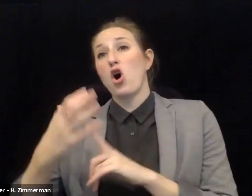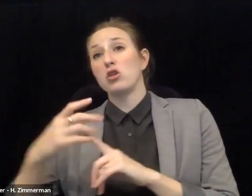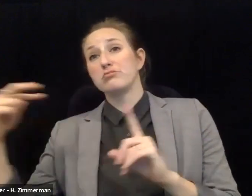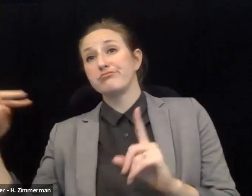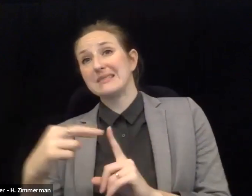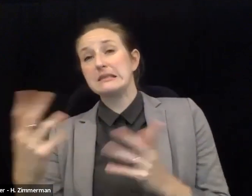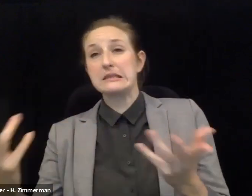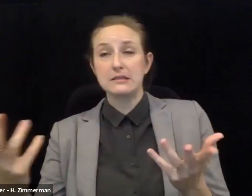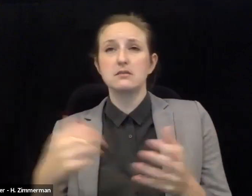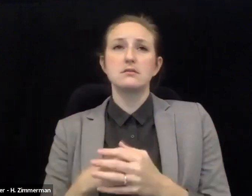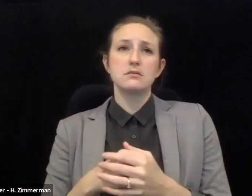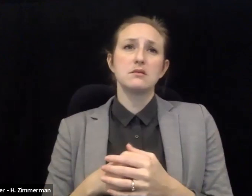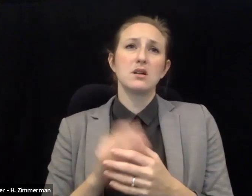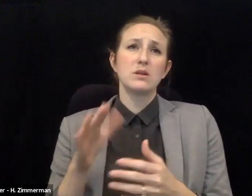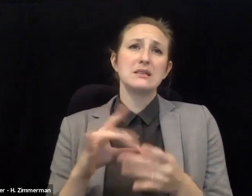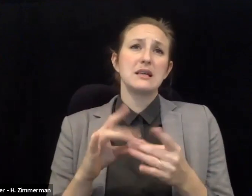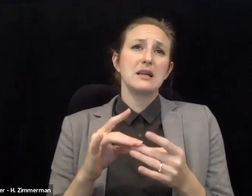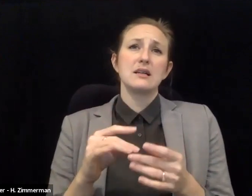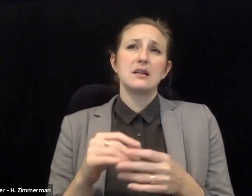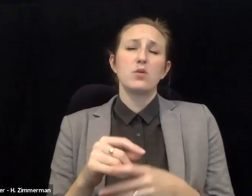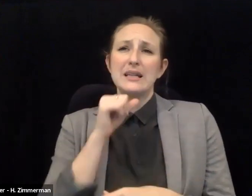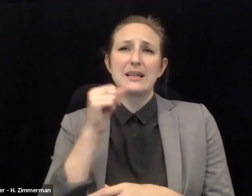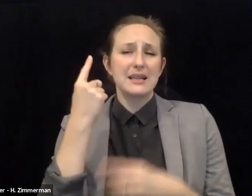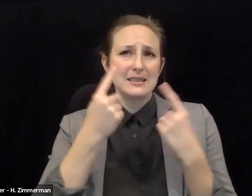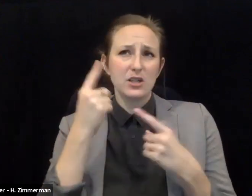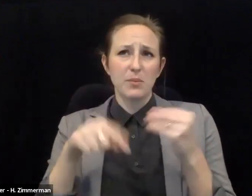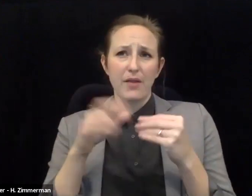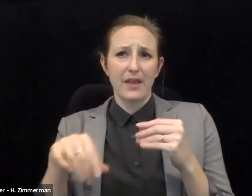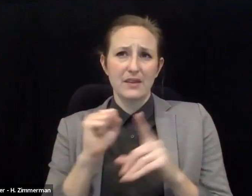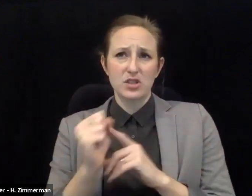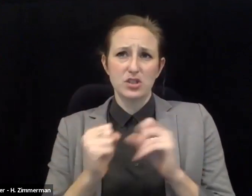I will say that wasn't as much of a consideration for us this year because we ended up postponing